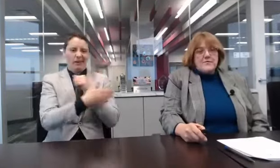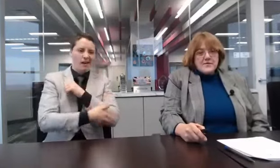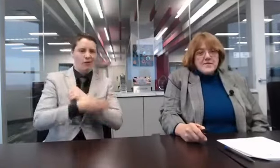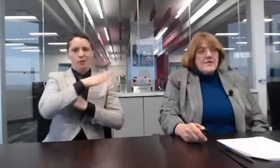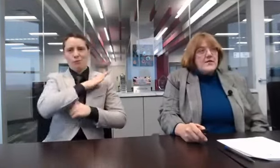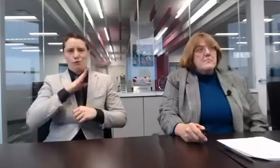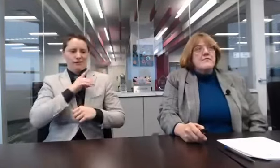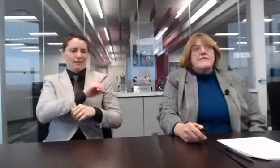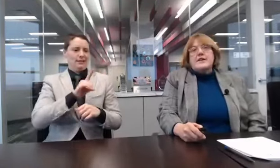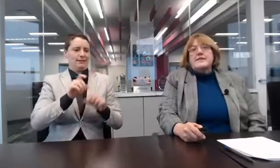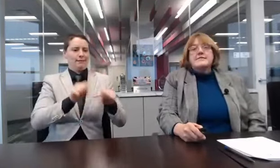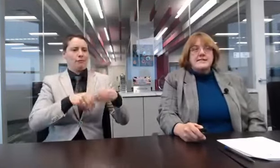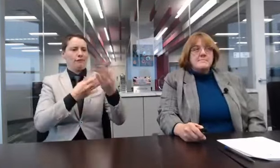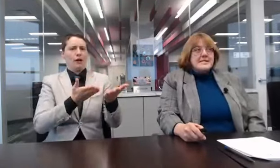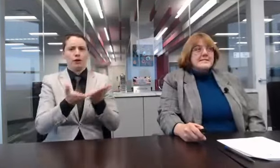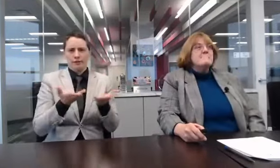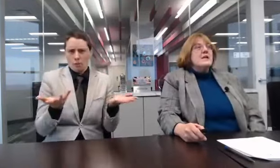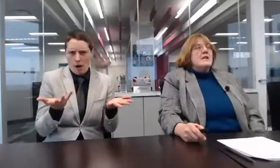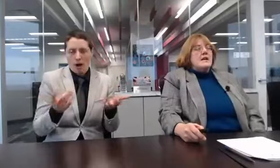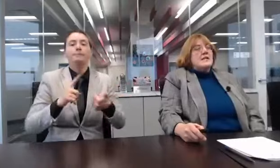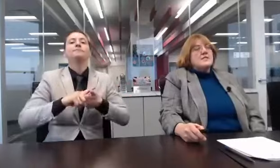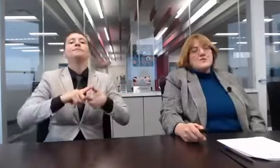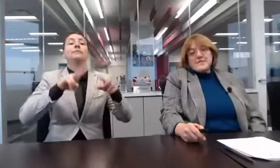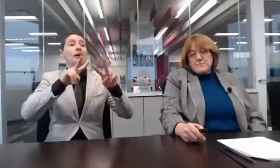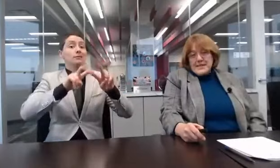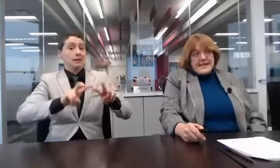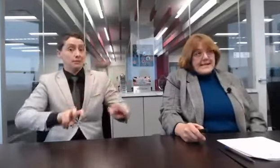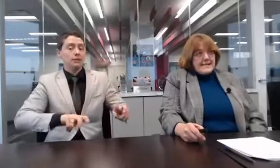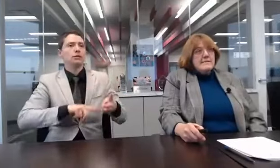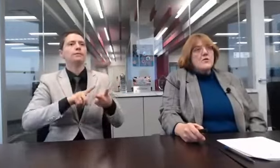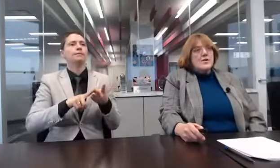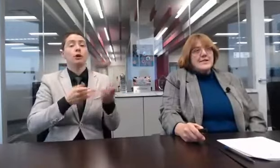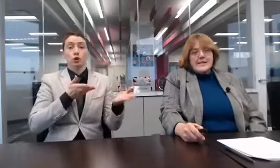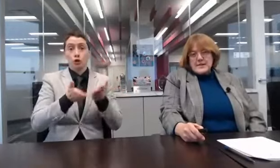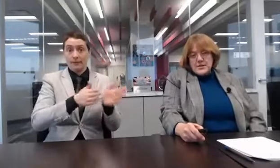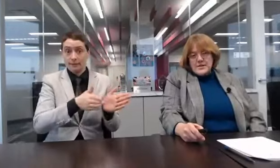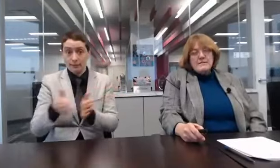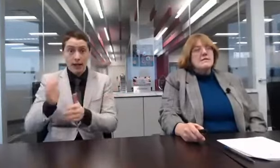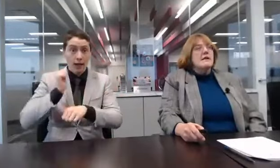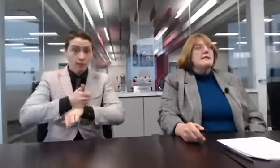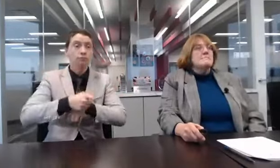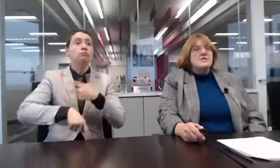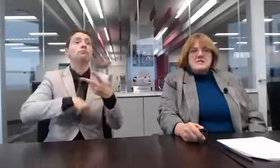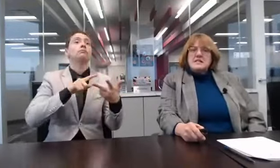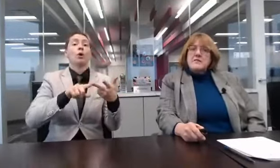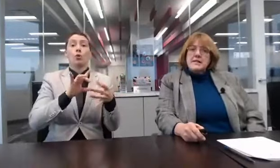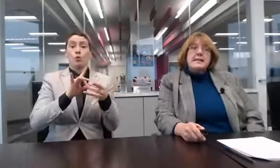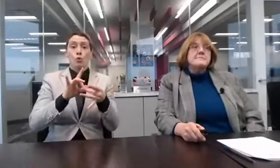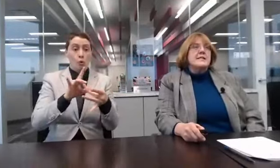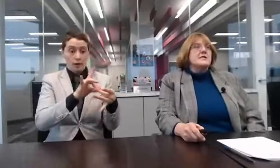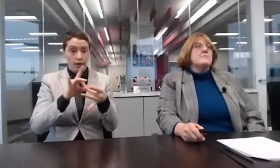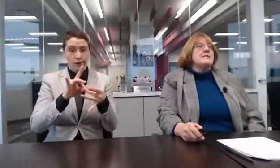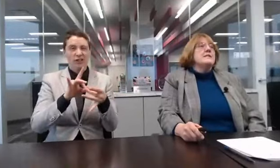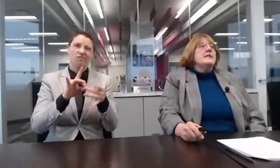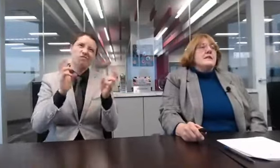Well first of all, they provide assessments, service planning, coordination, looks kind of like case management